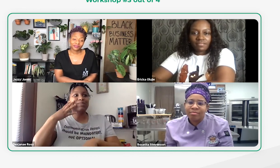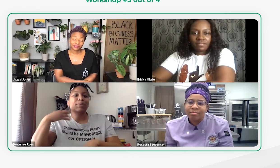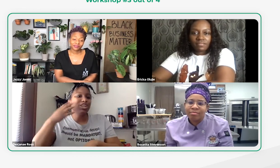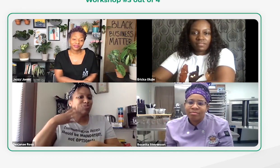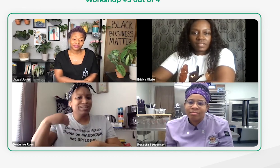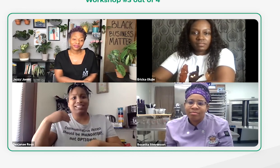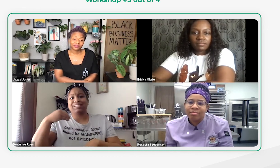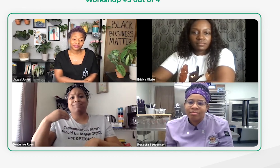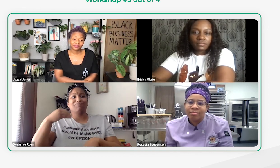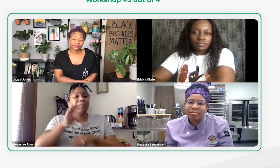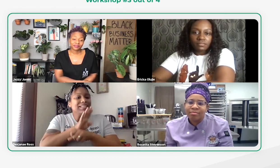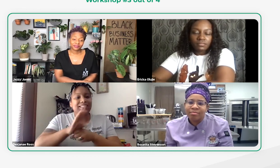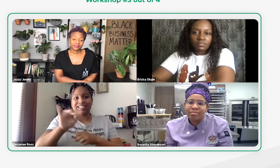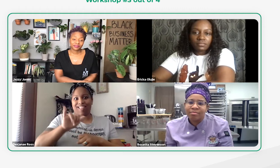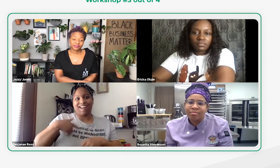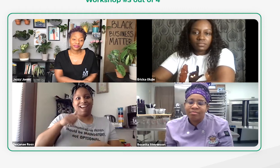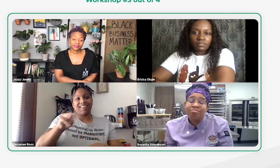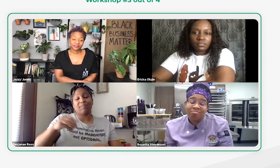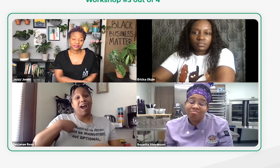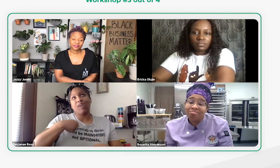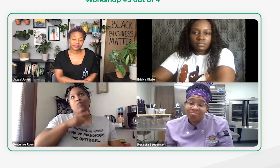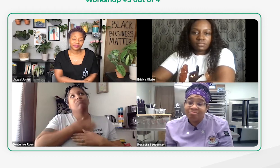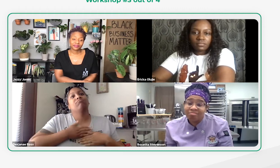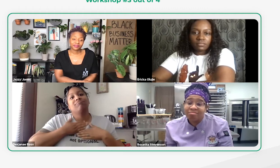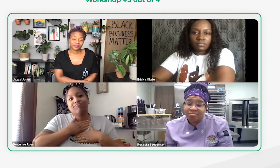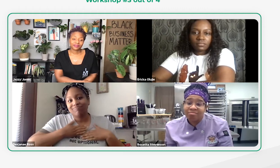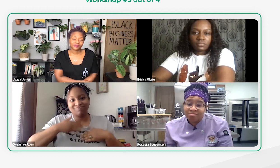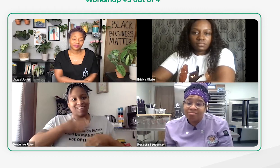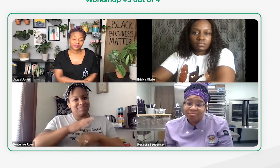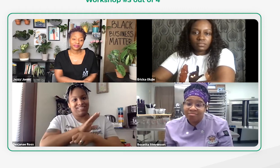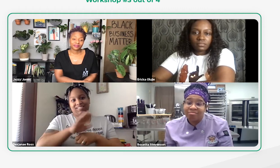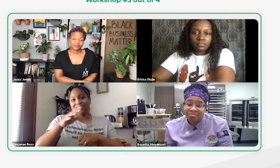I think that would be great so they can have experience setting up a business like I have.